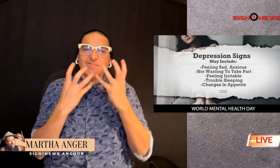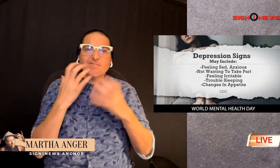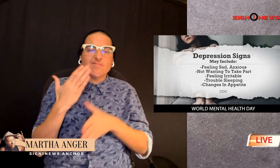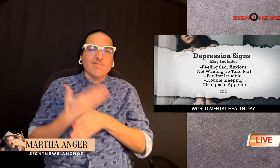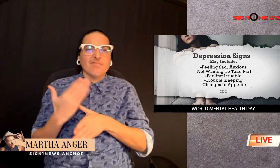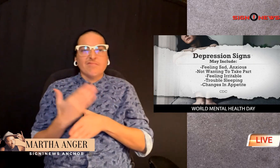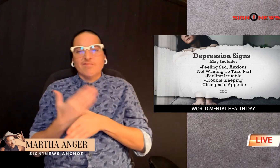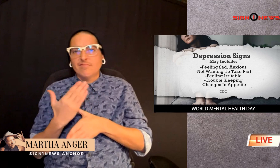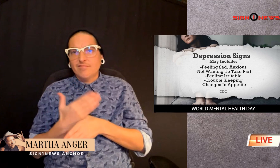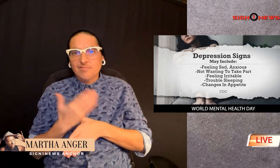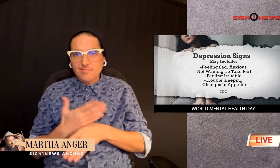Feeling irritable.